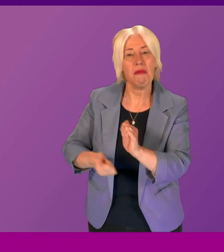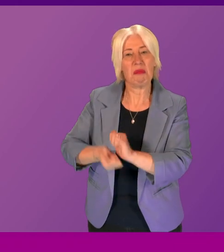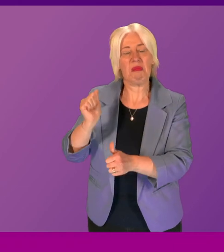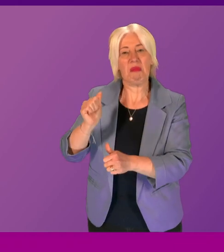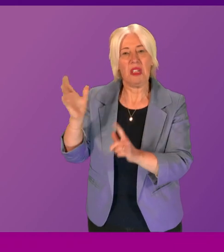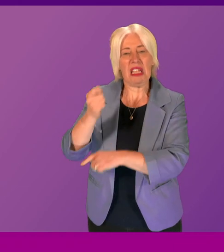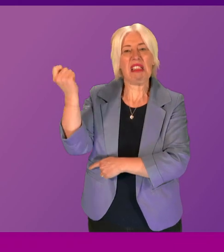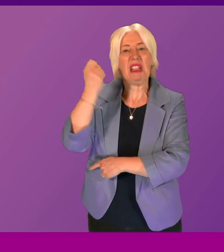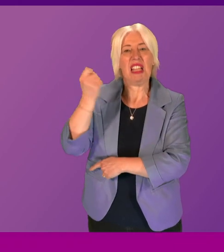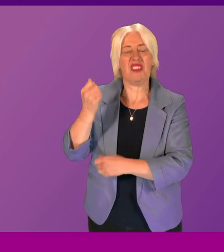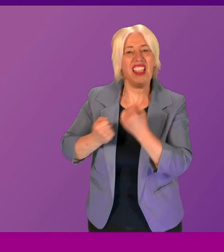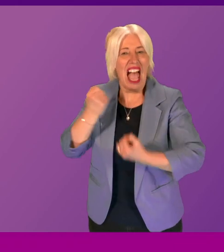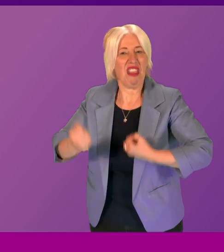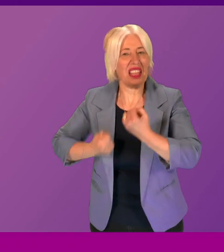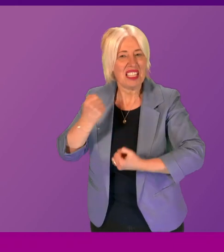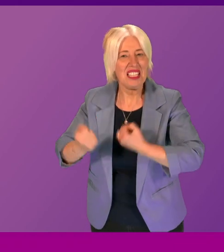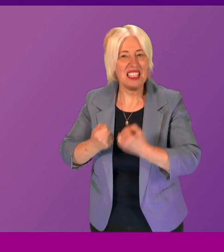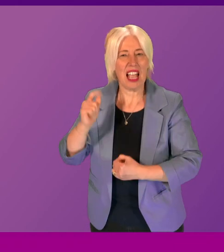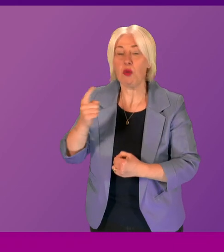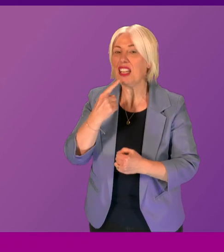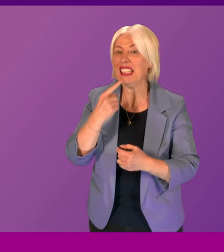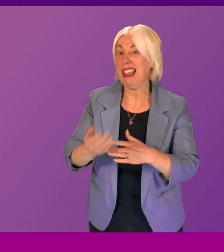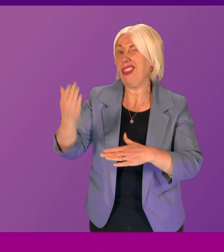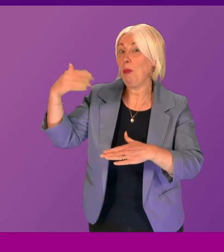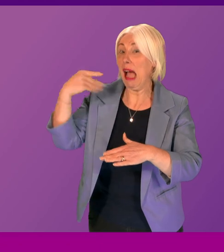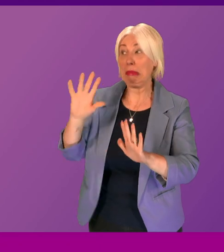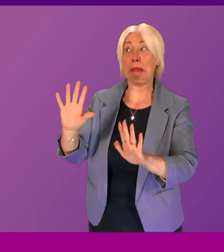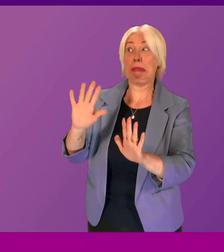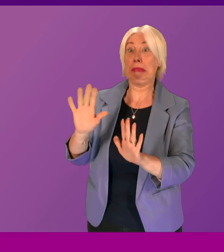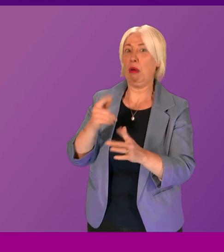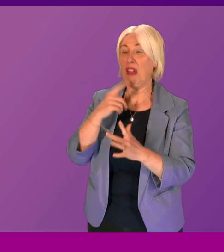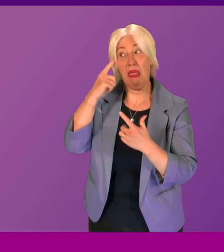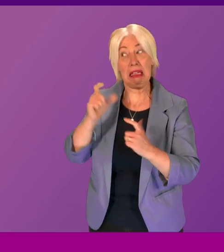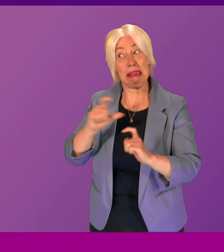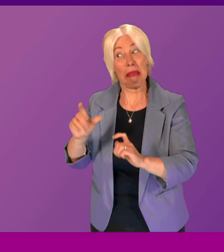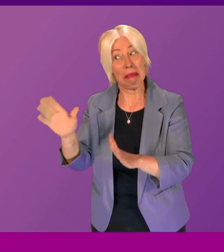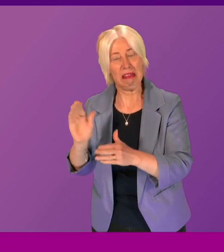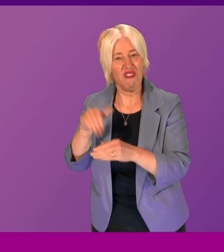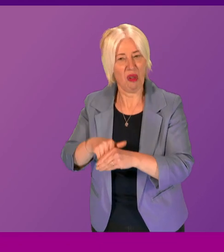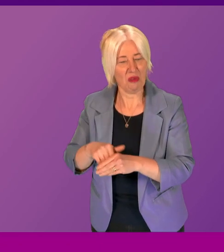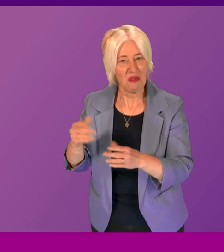I was going to say “at one time”, but Mr Whittle continues to be an accomplished